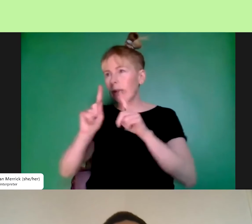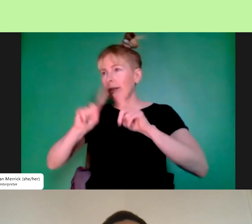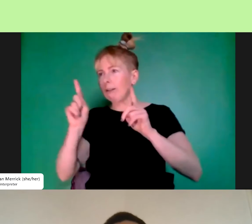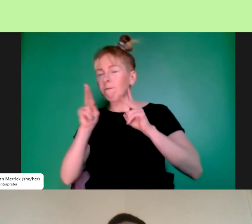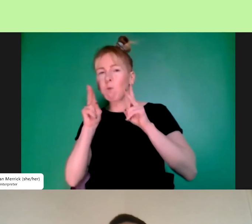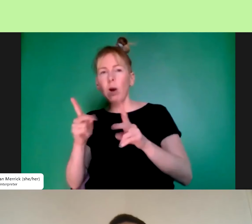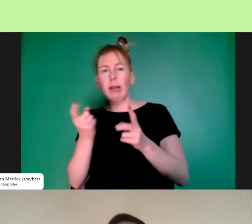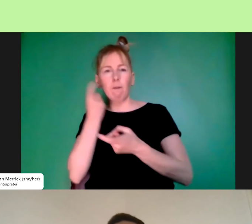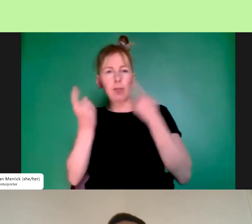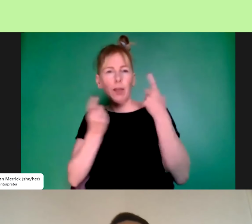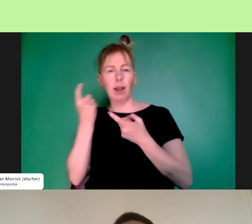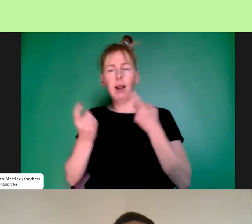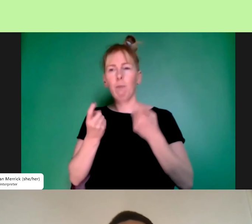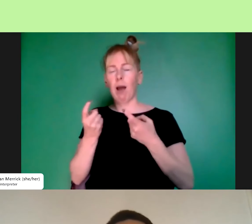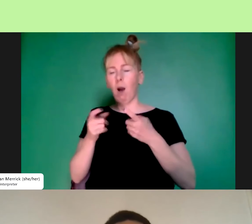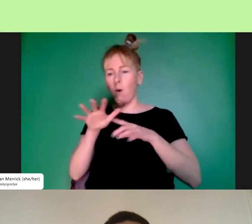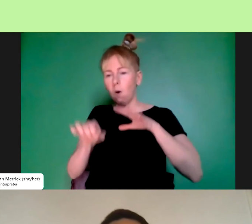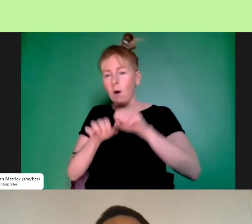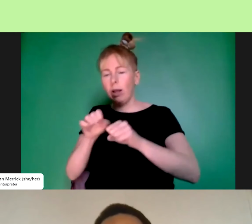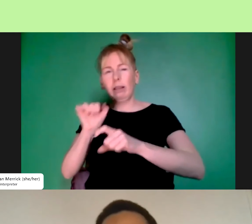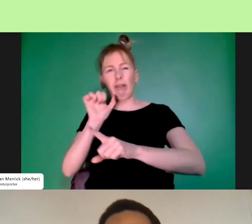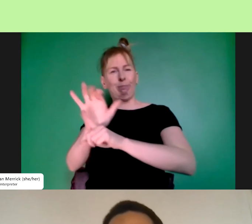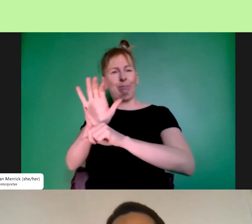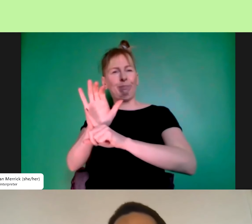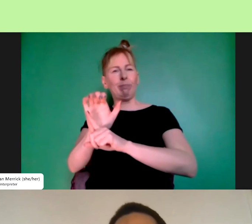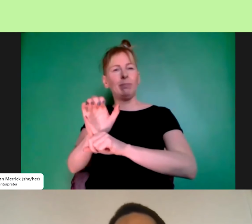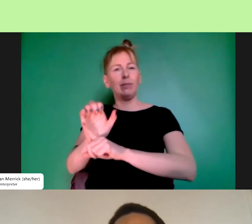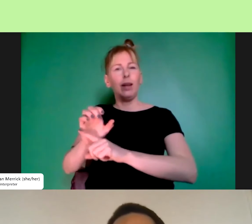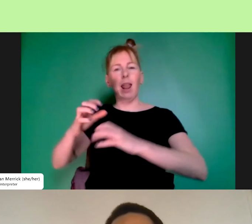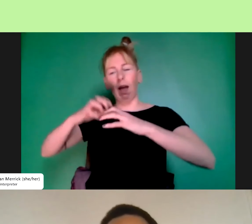Thanks Jack and Khanyisile. So we've got a few questions that come in.